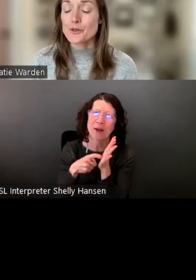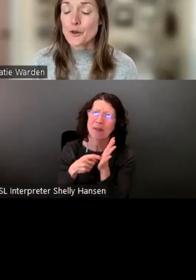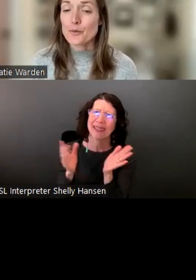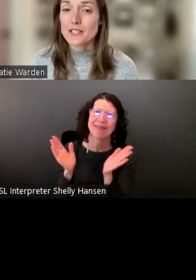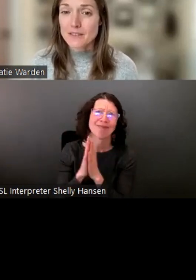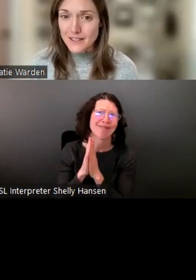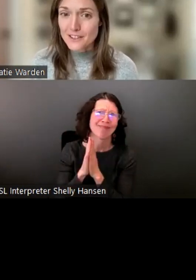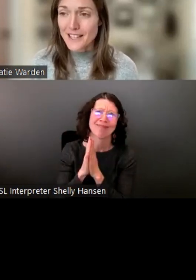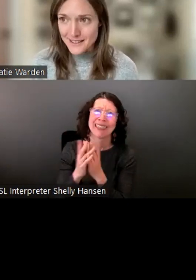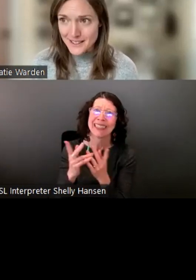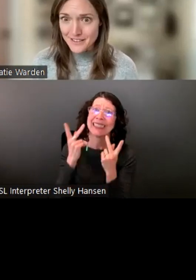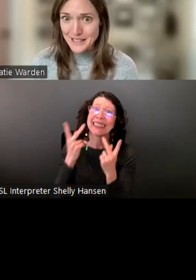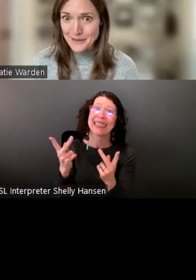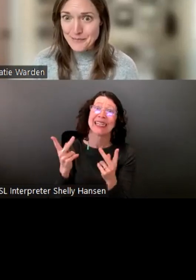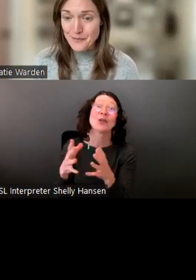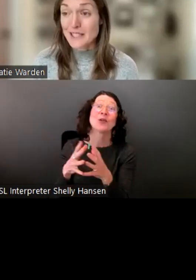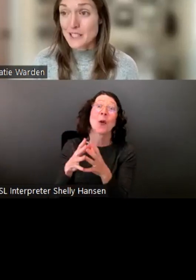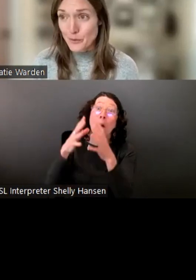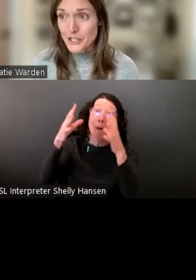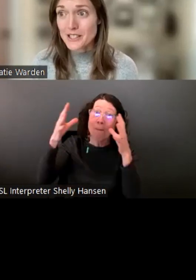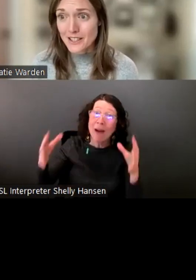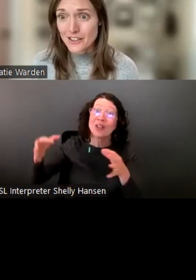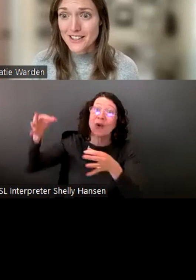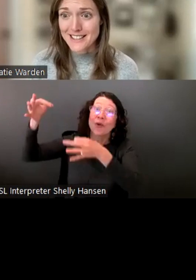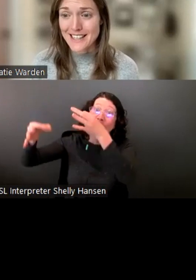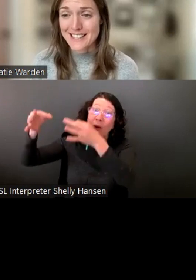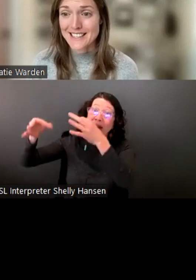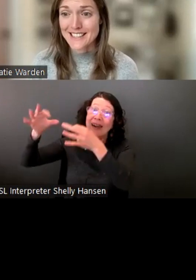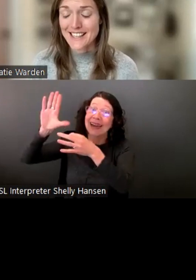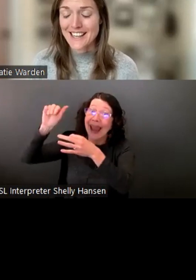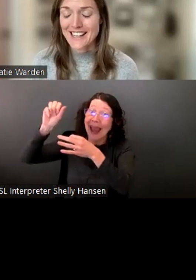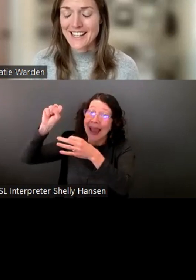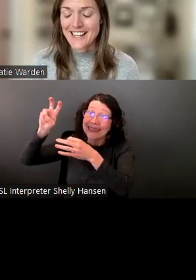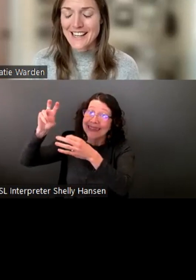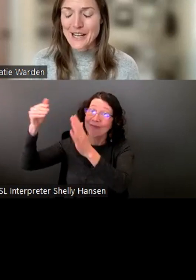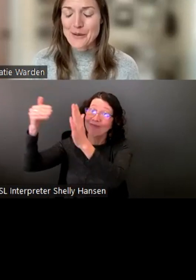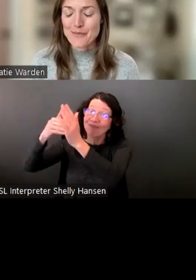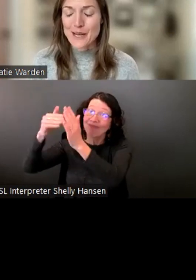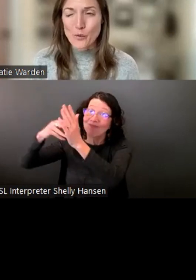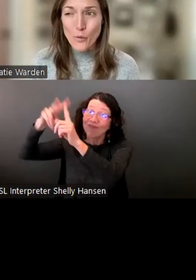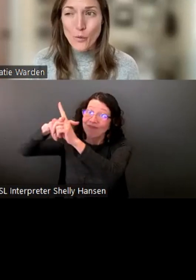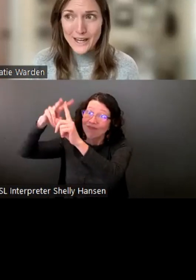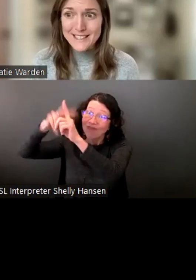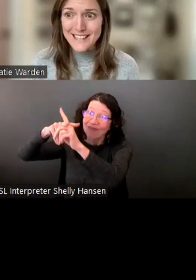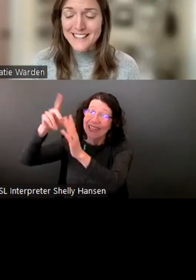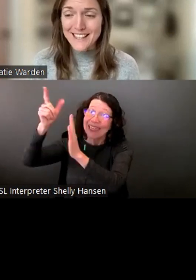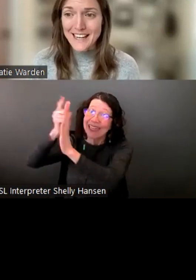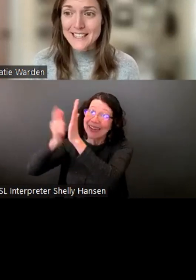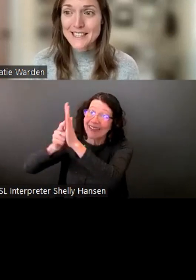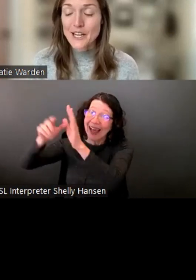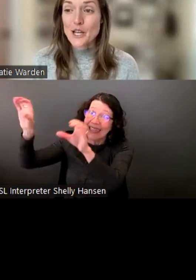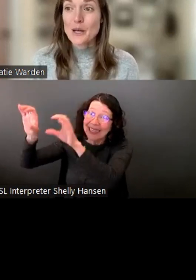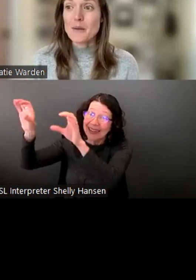so much legal activity, especially in healthcare settings. And why is that the case?